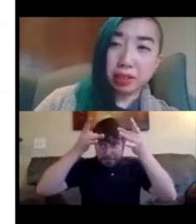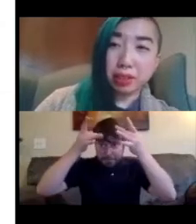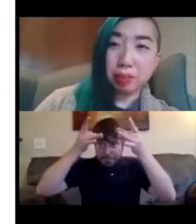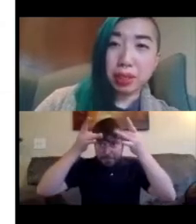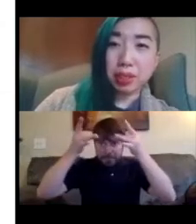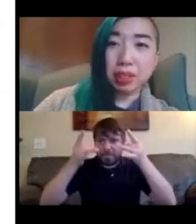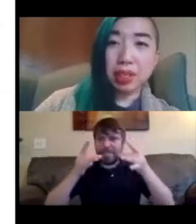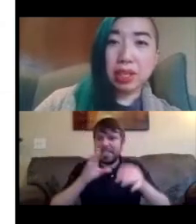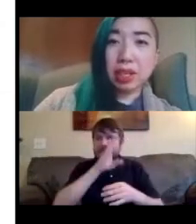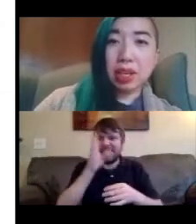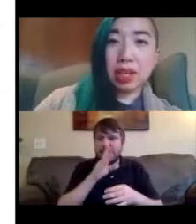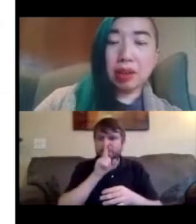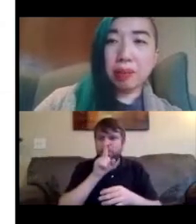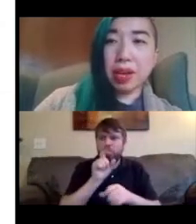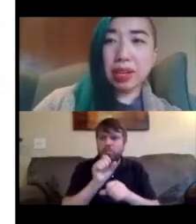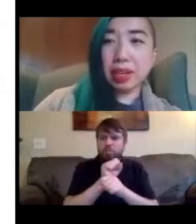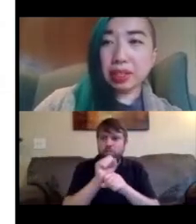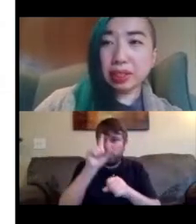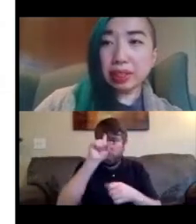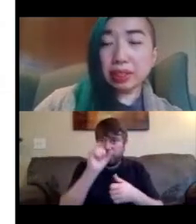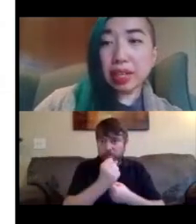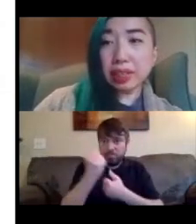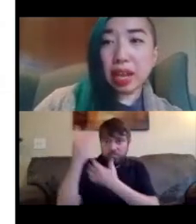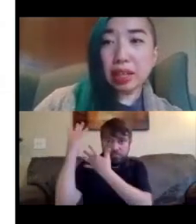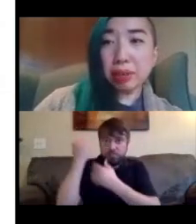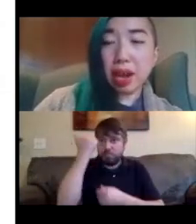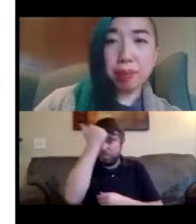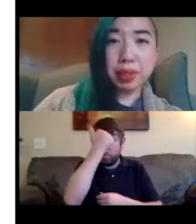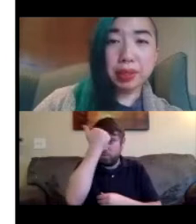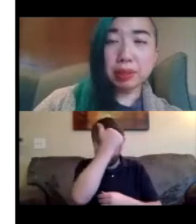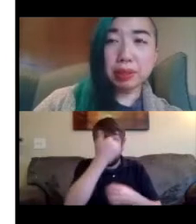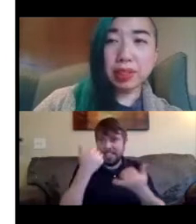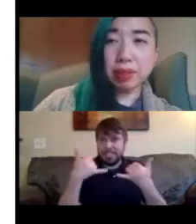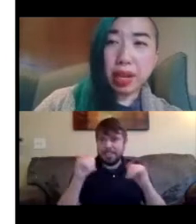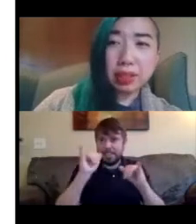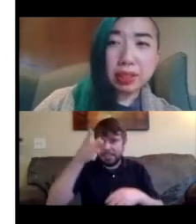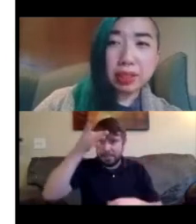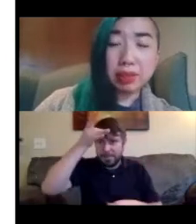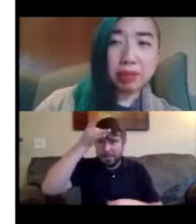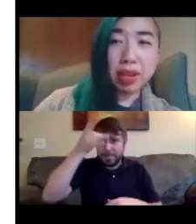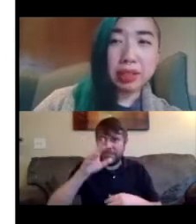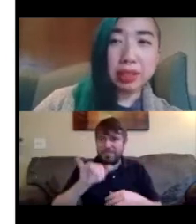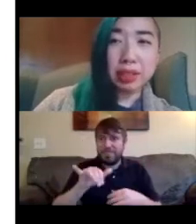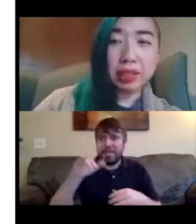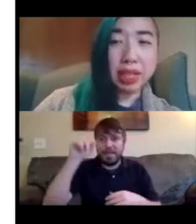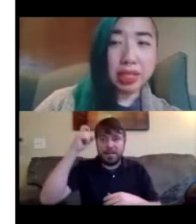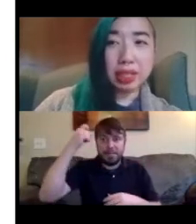disappeared. And that is exactly what happens with state violence: if state violence is the idea that